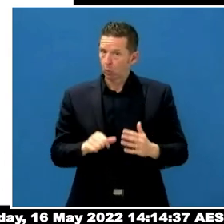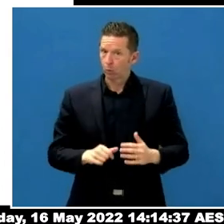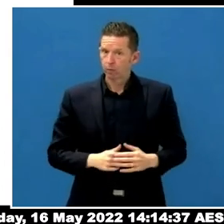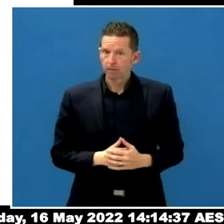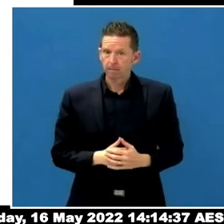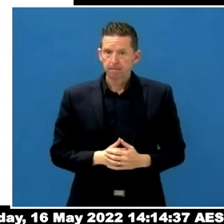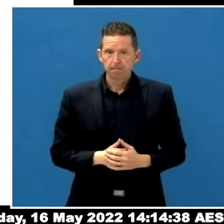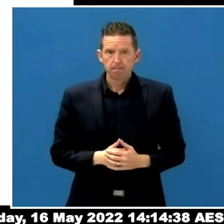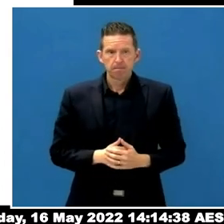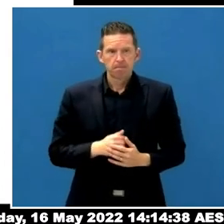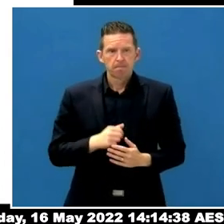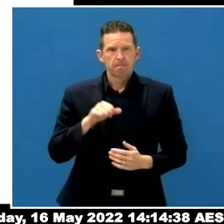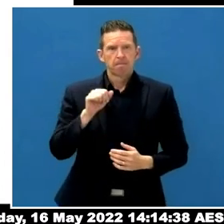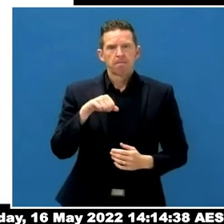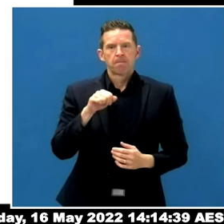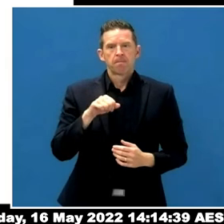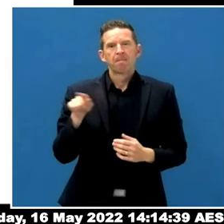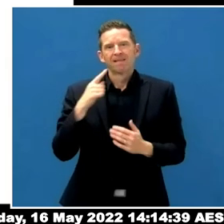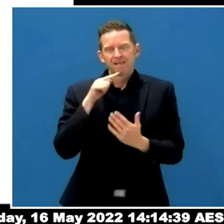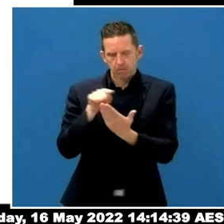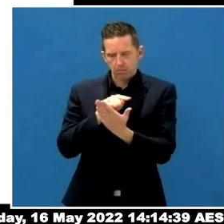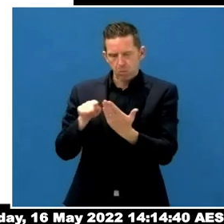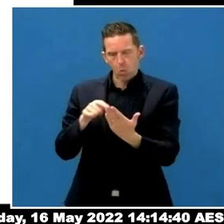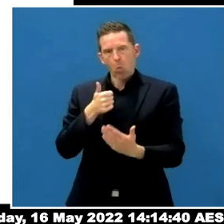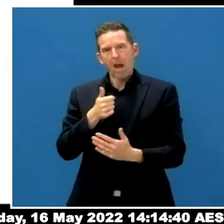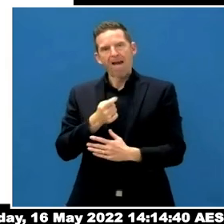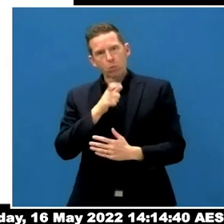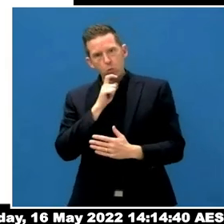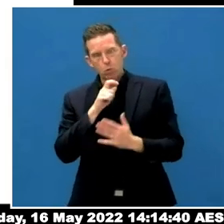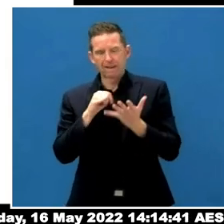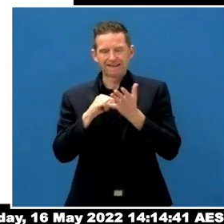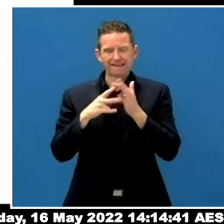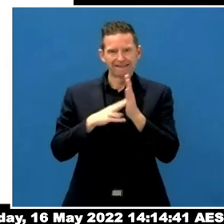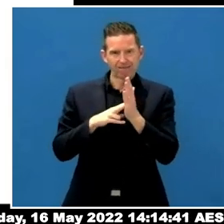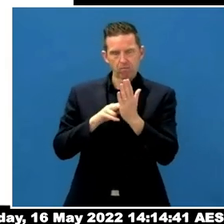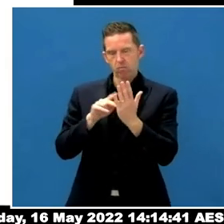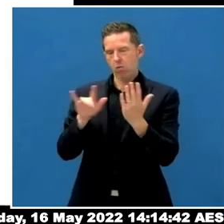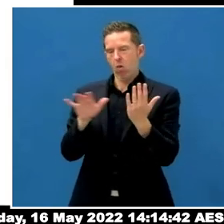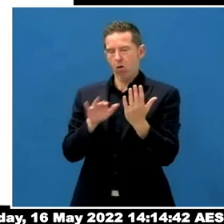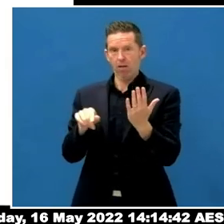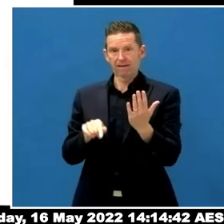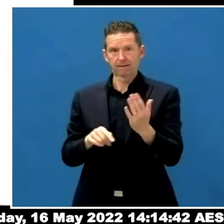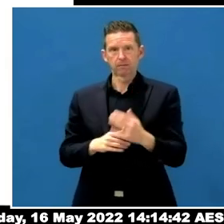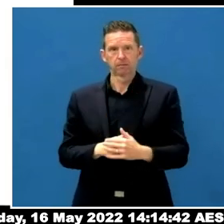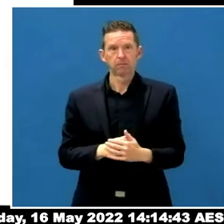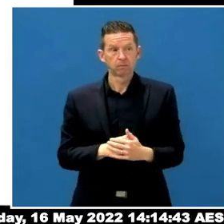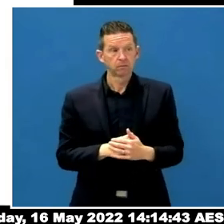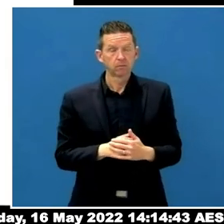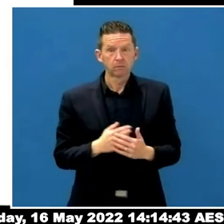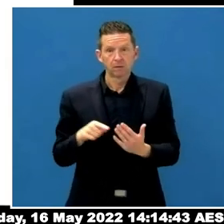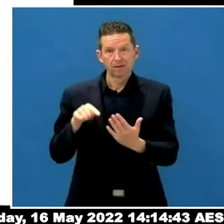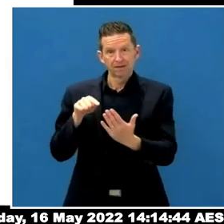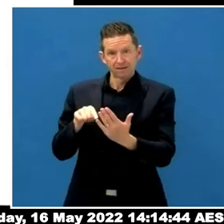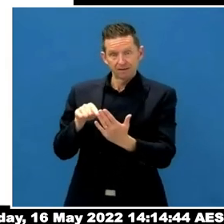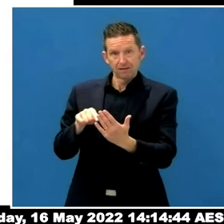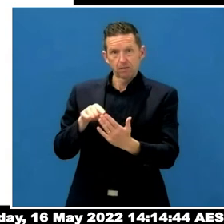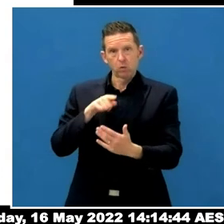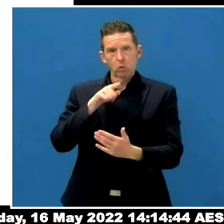Yes, and here you refer to a telephone complaint about a staff member on